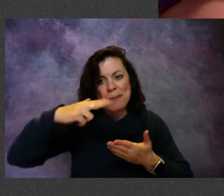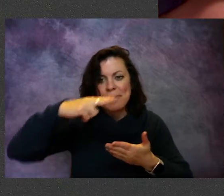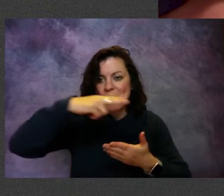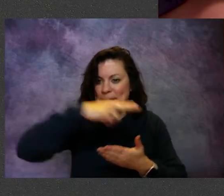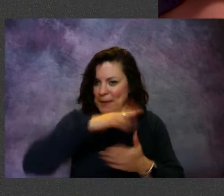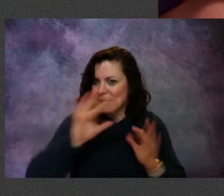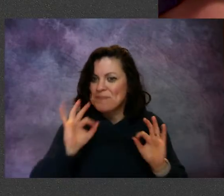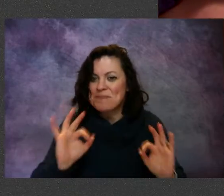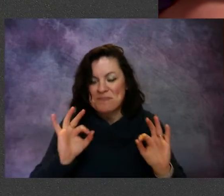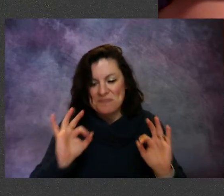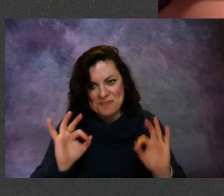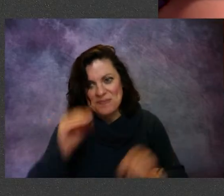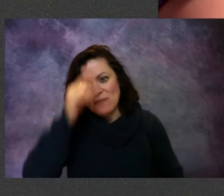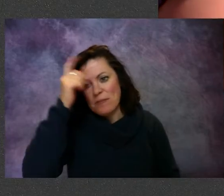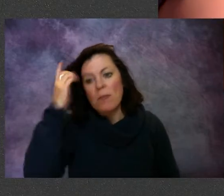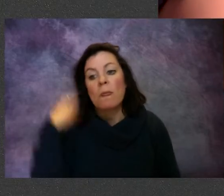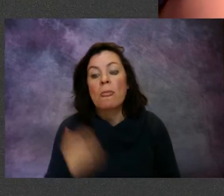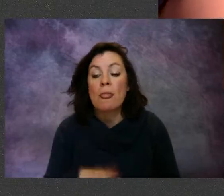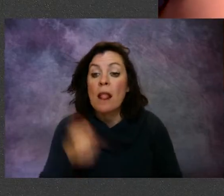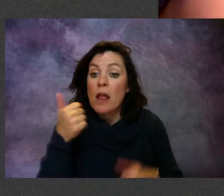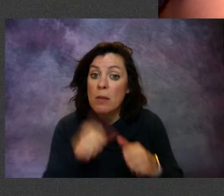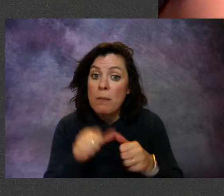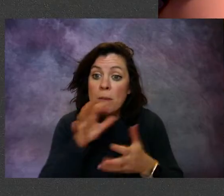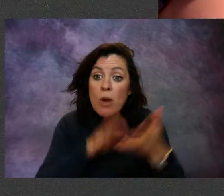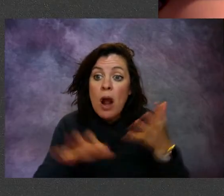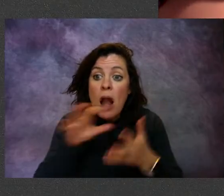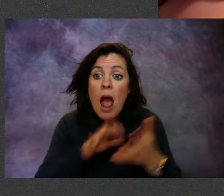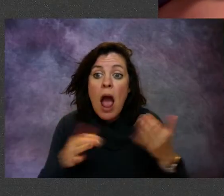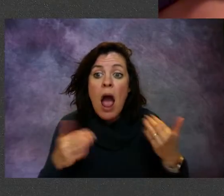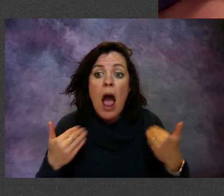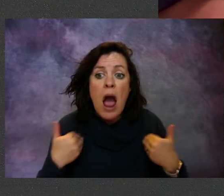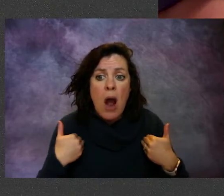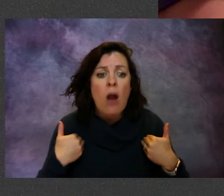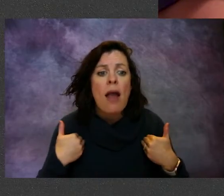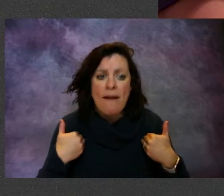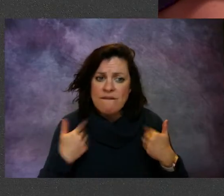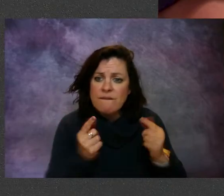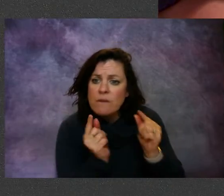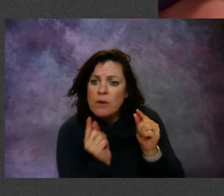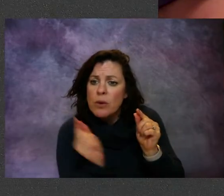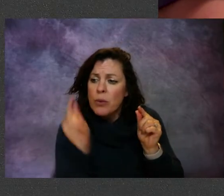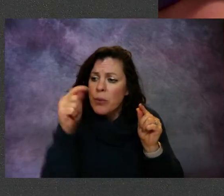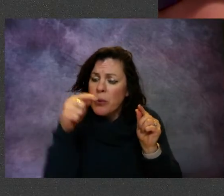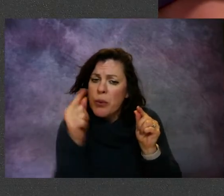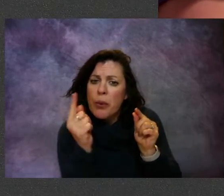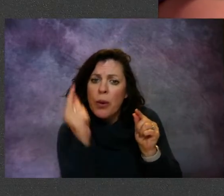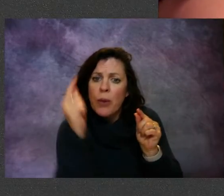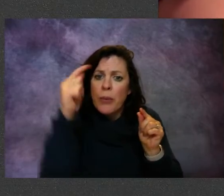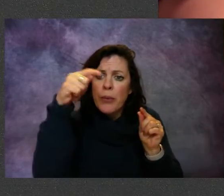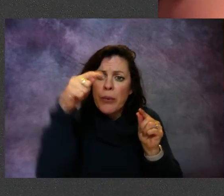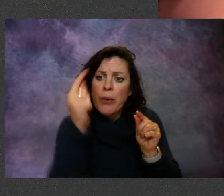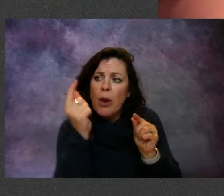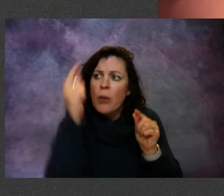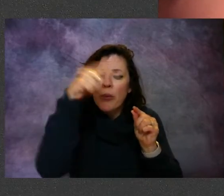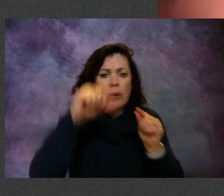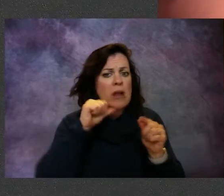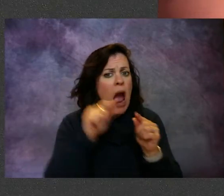now remember, clouds are pretty bumpy, so if you need an adult to help you to cut out your cloud,